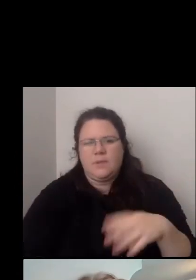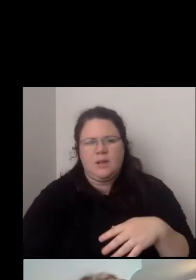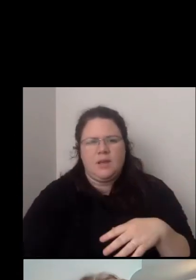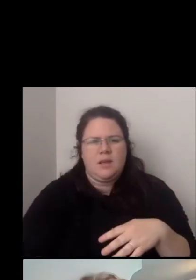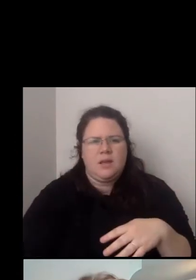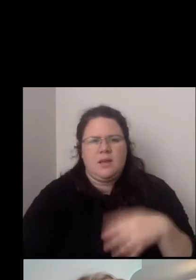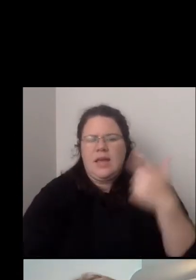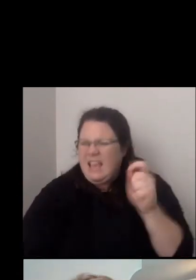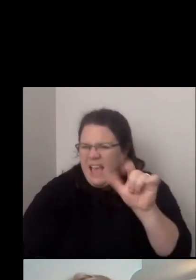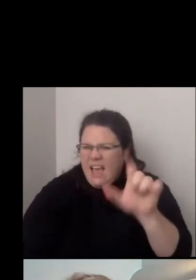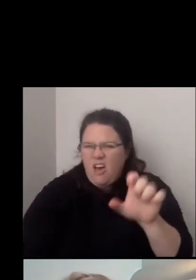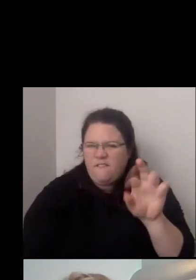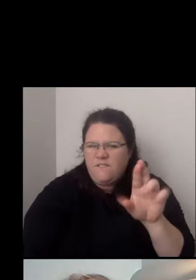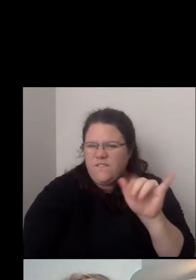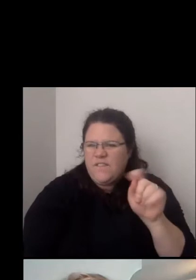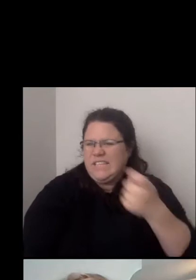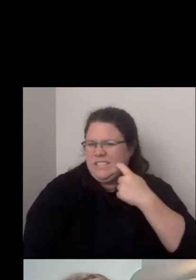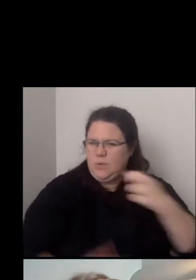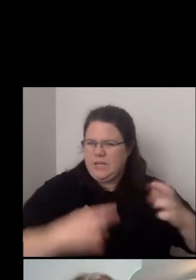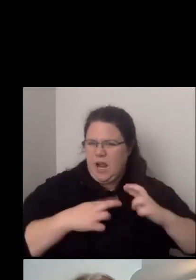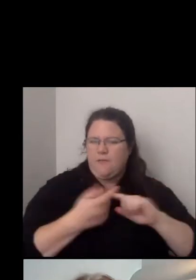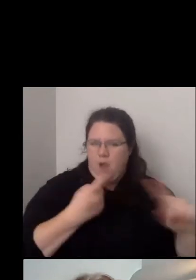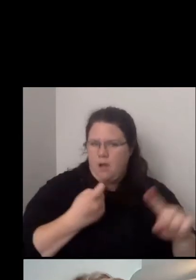Read her book, "Feeding Cahokia." It's fantastic.